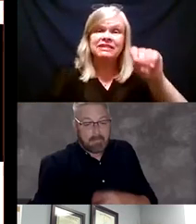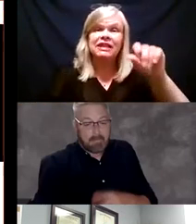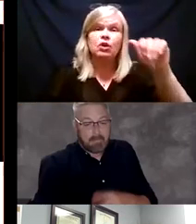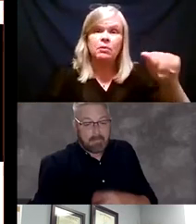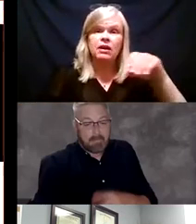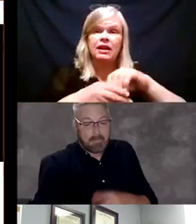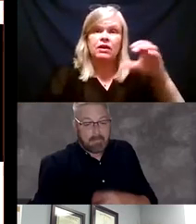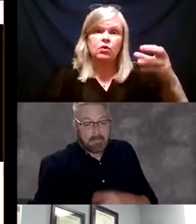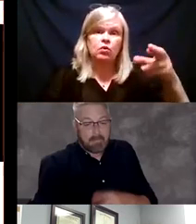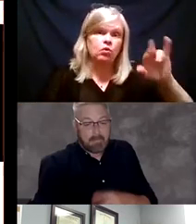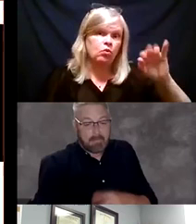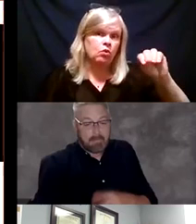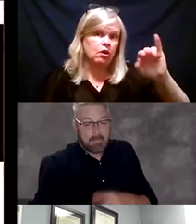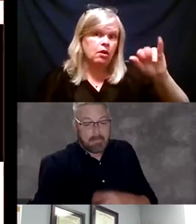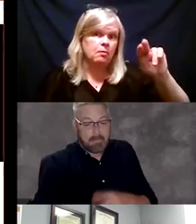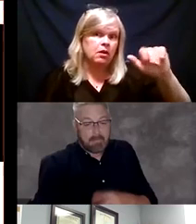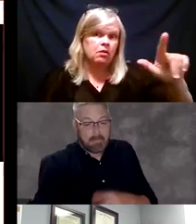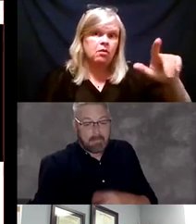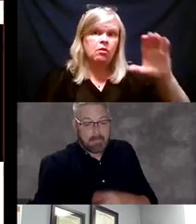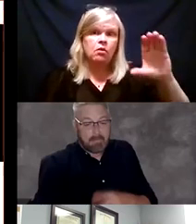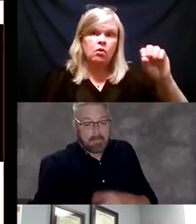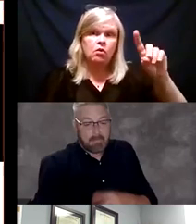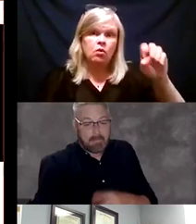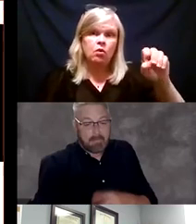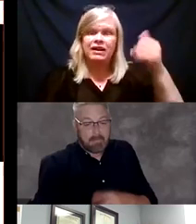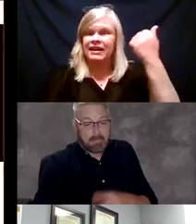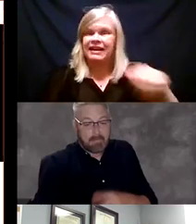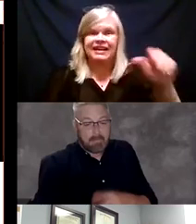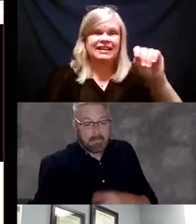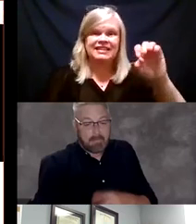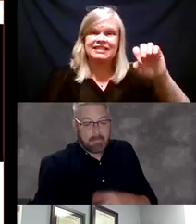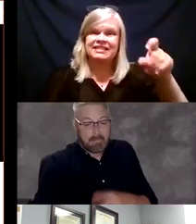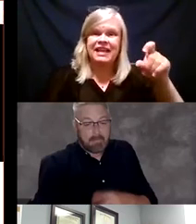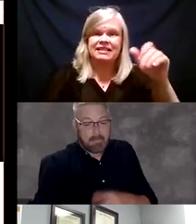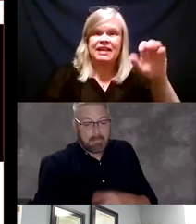CODE IS ANY SEX ACT WHICH IS DONE BY FORCE OR AGAINST THE